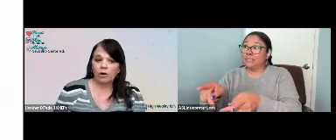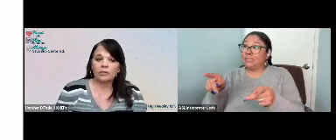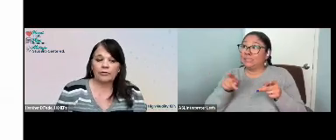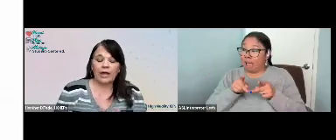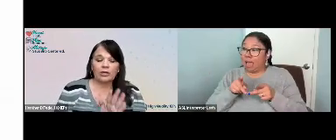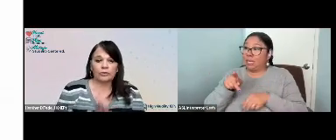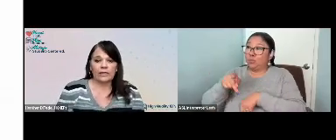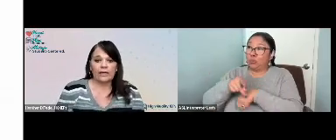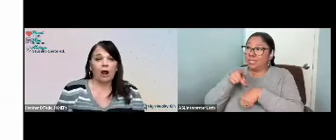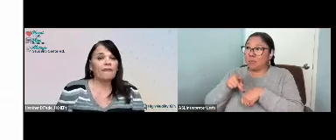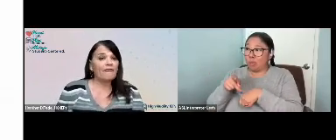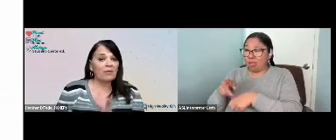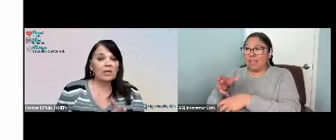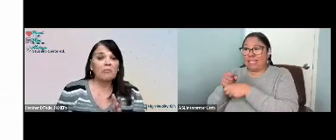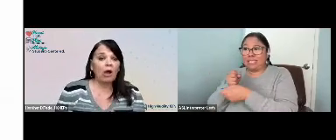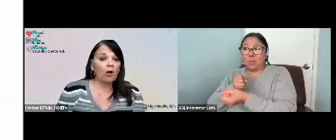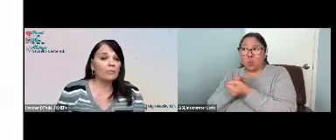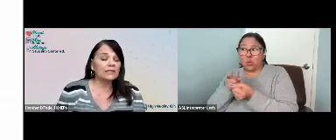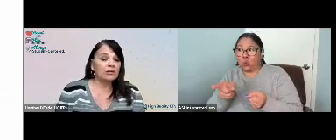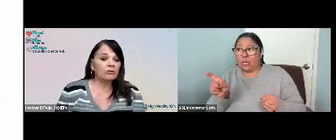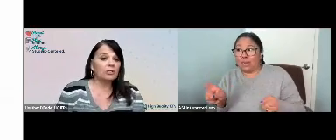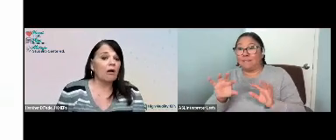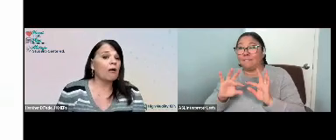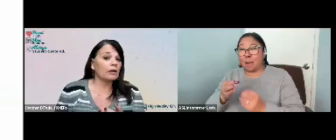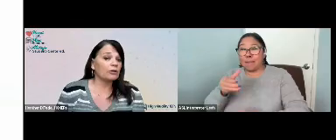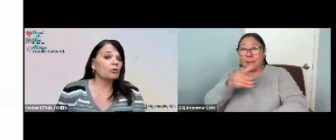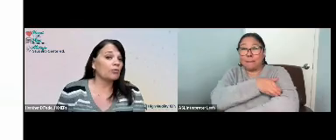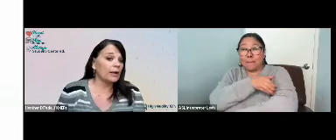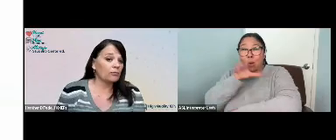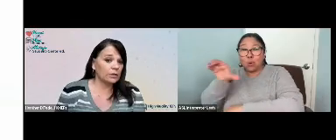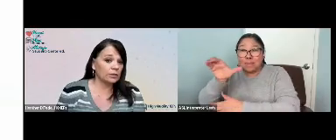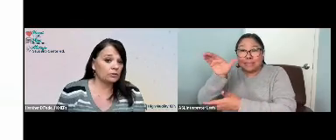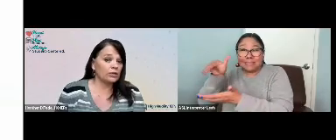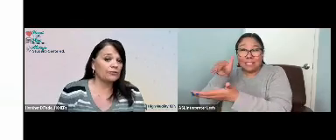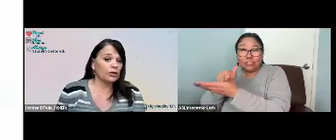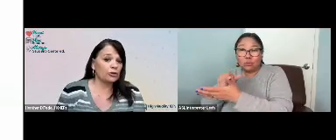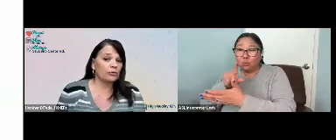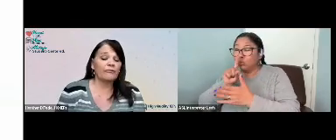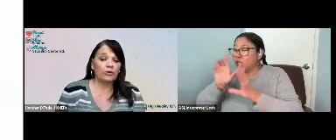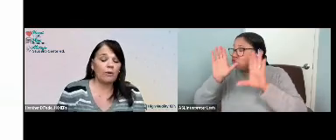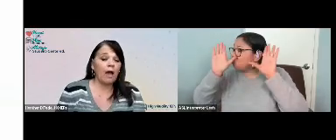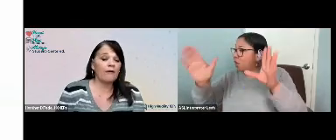support that you need. Our family empowerment centers are another great resource for you if